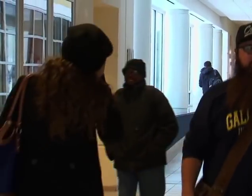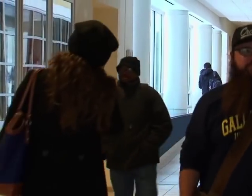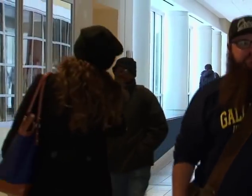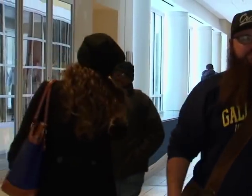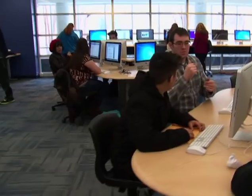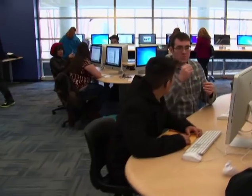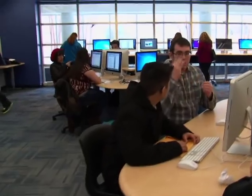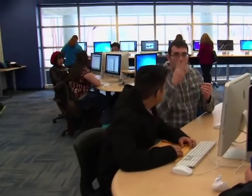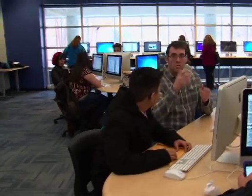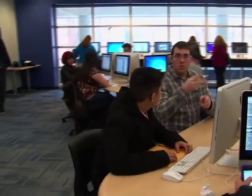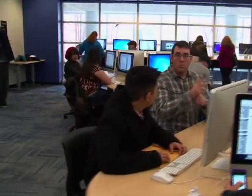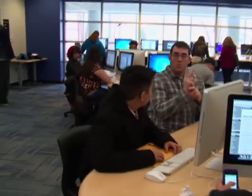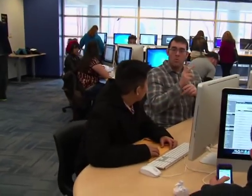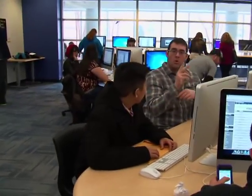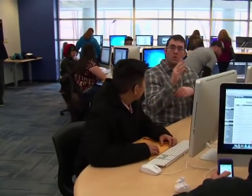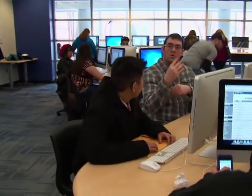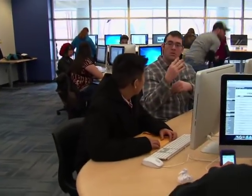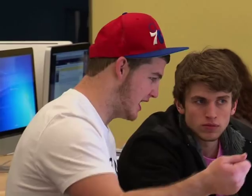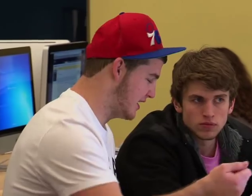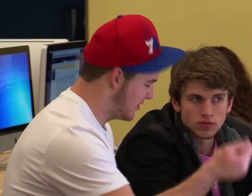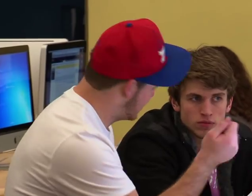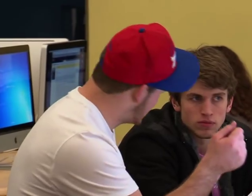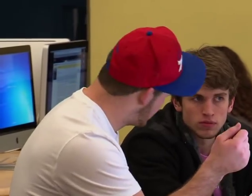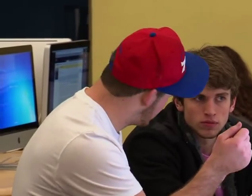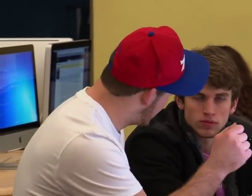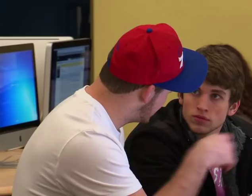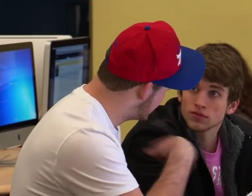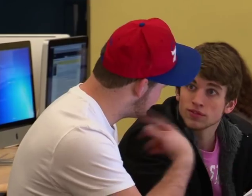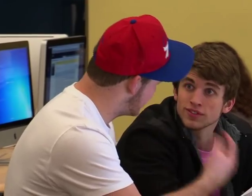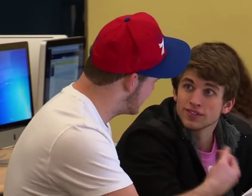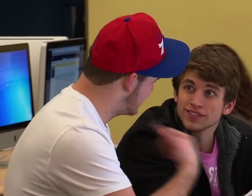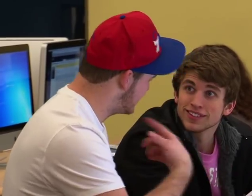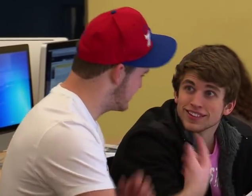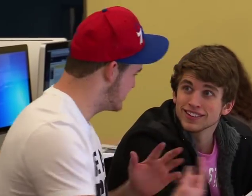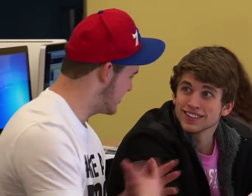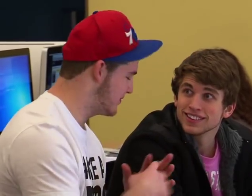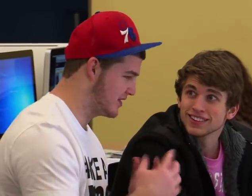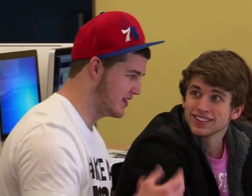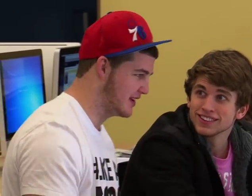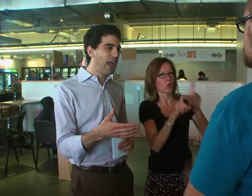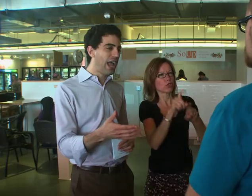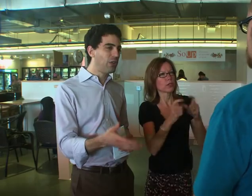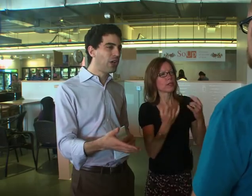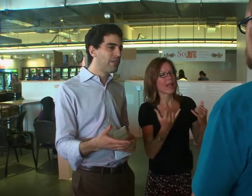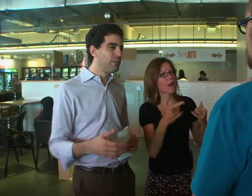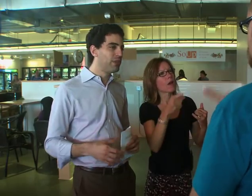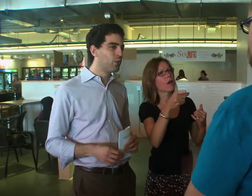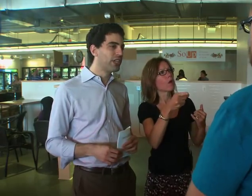the only one in the world designed to accomodate Deaf and hard of hearing students.